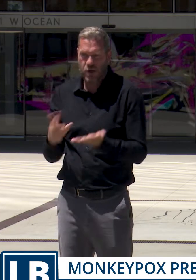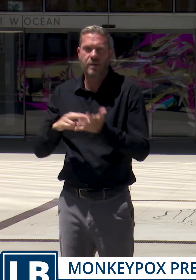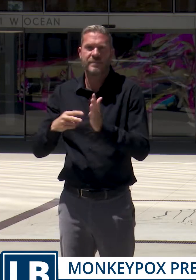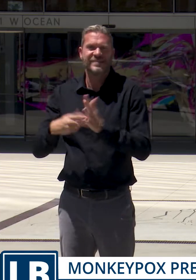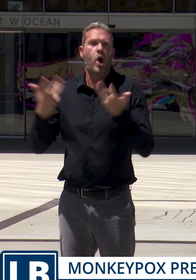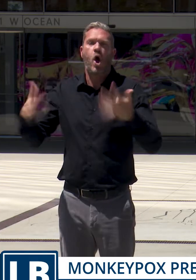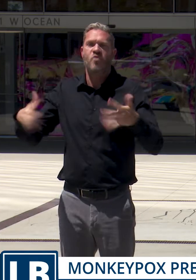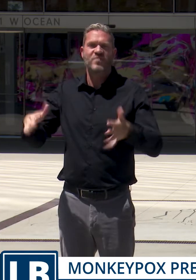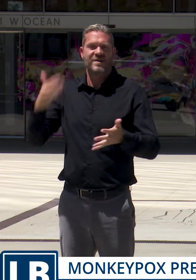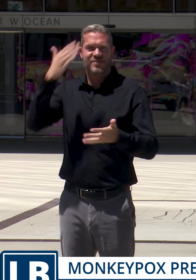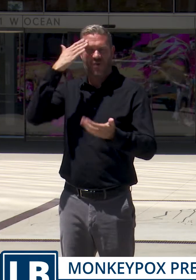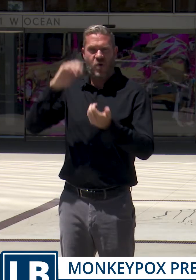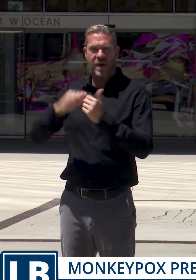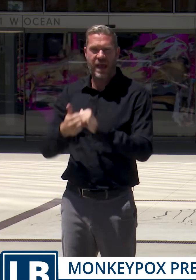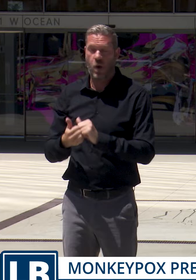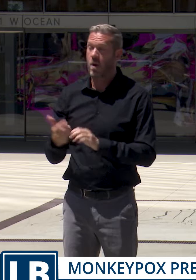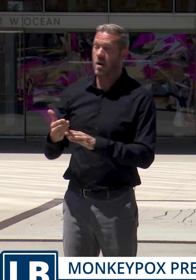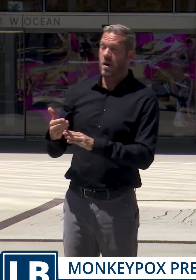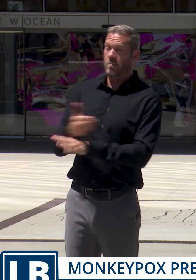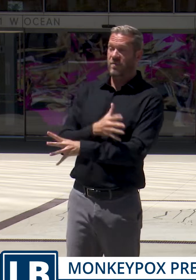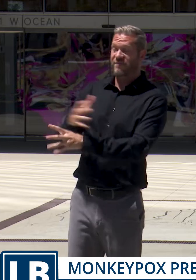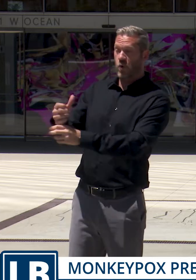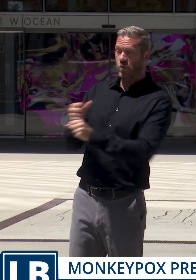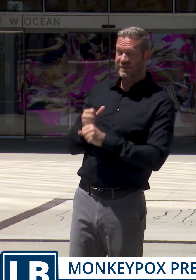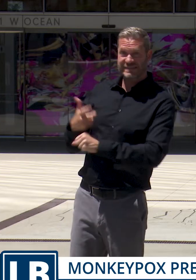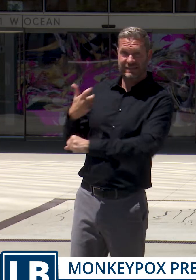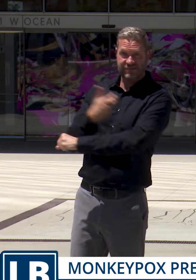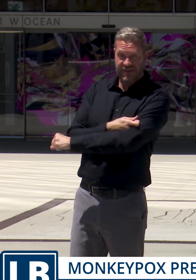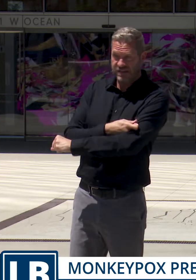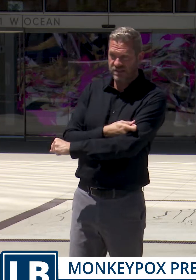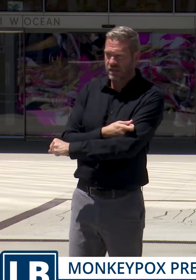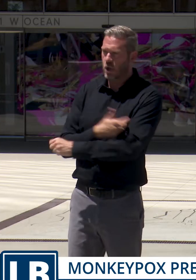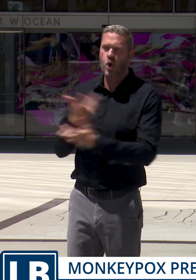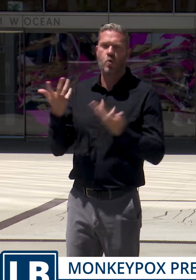even before we received the vaccine our team established a pre-registration survey